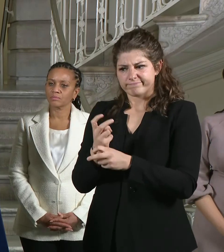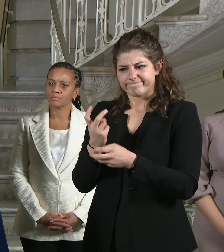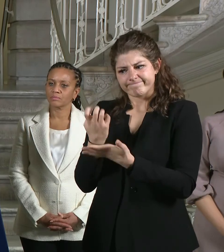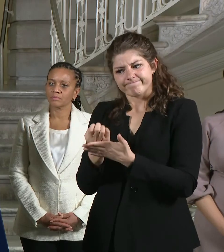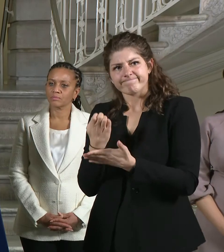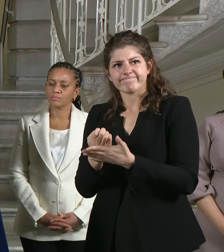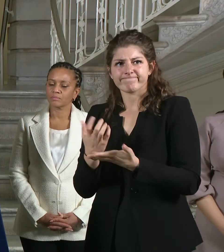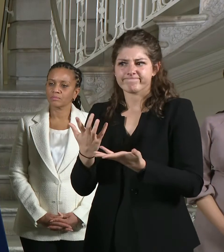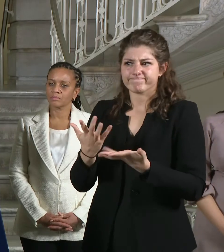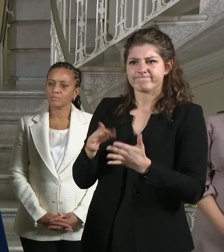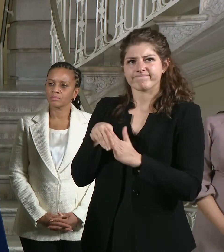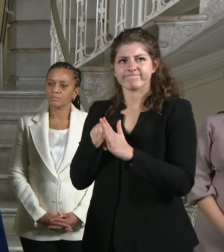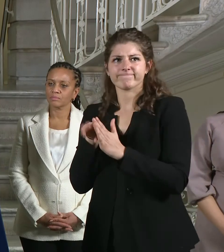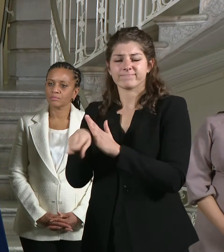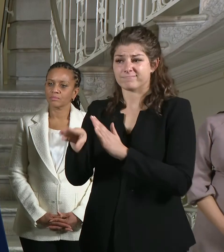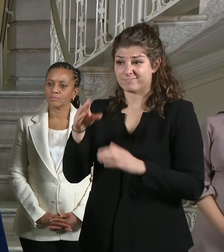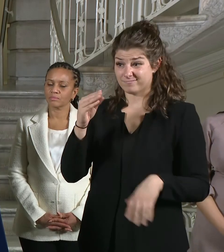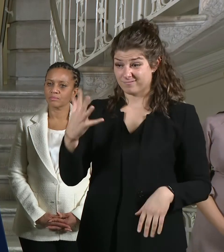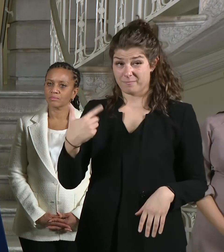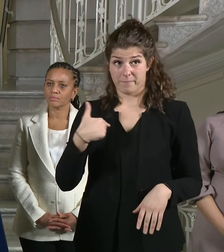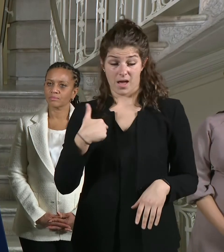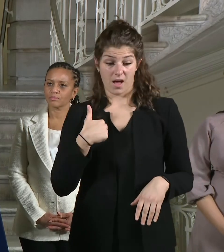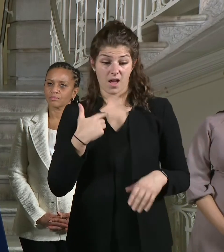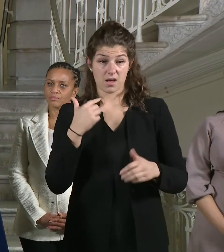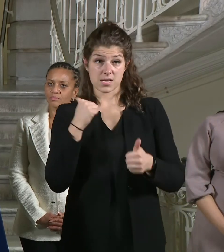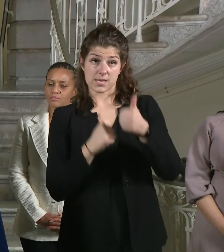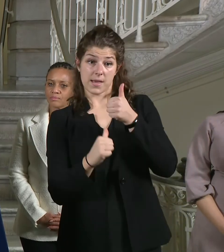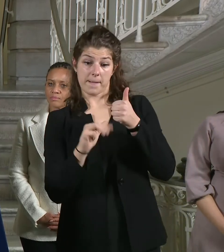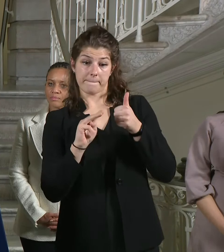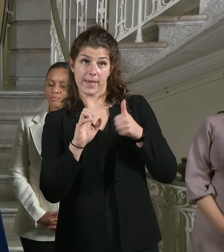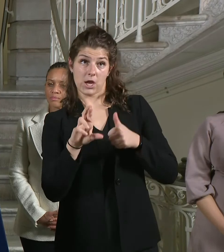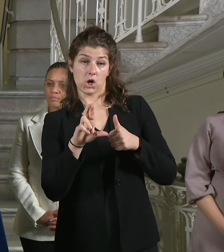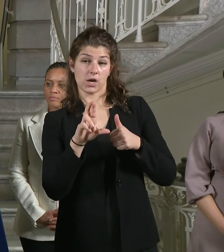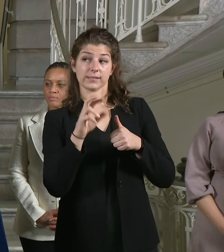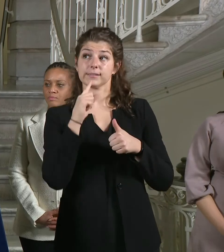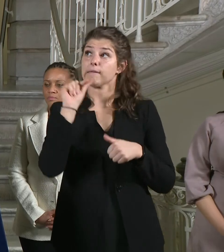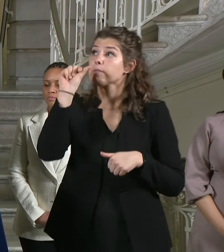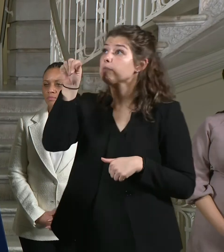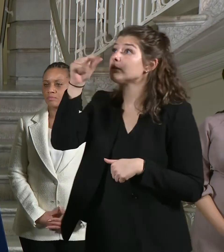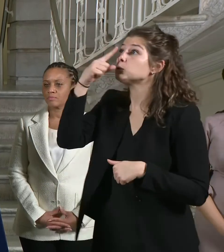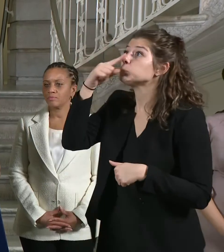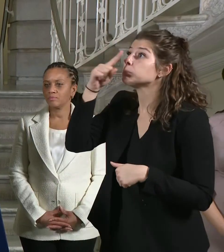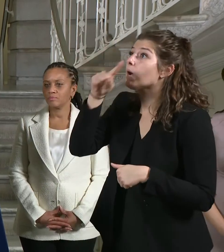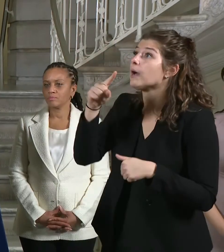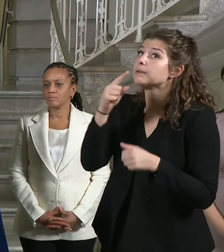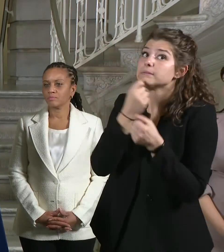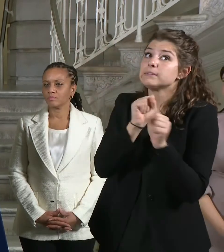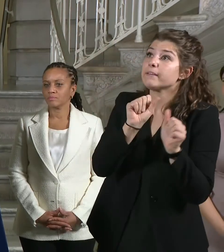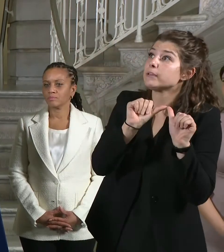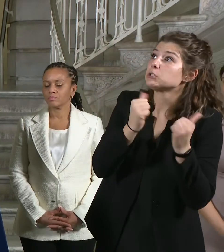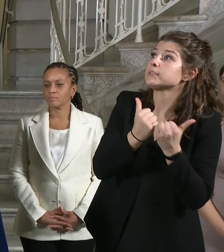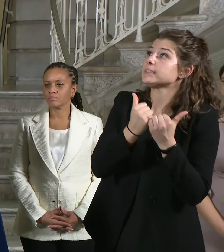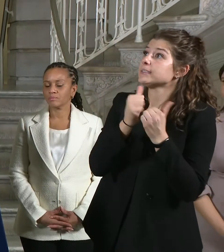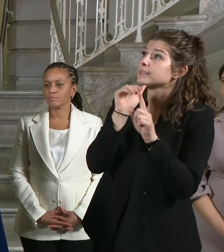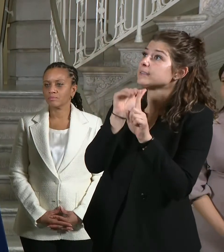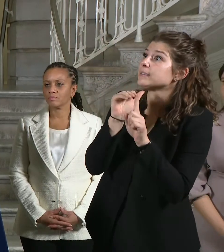TO REMOVE. THESE